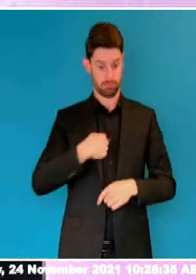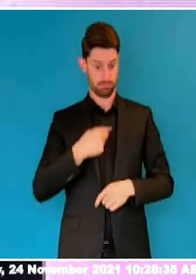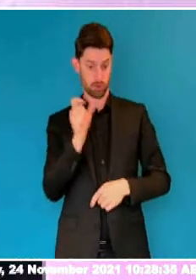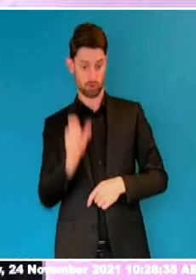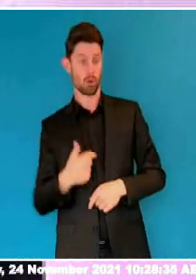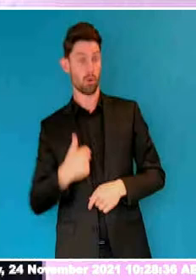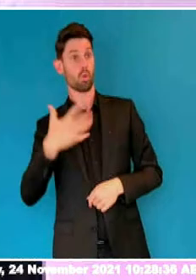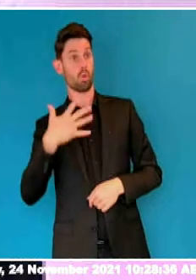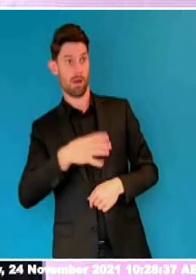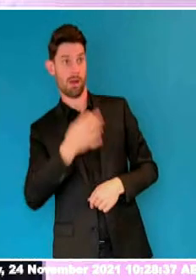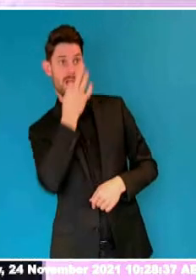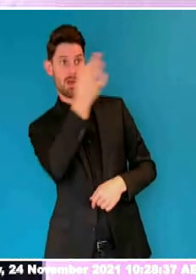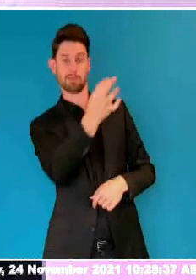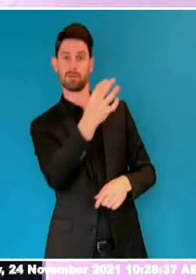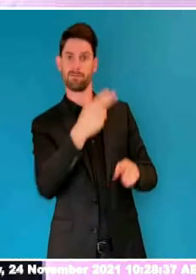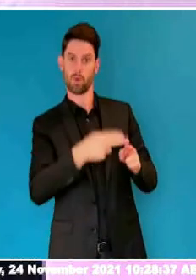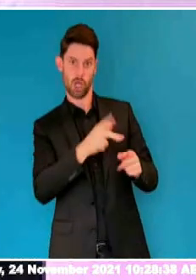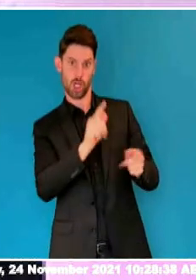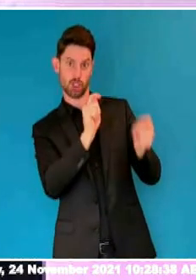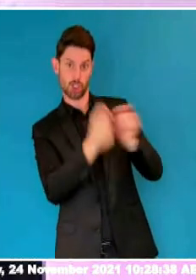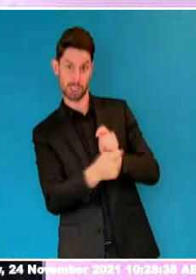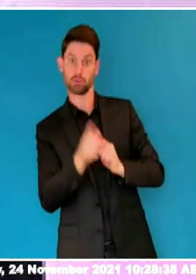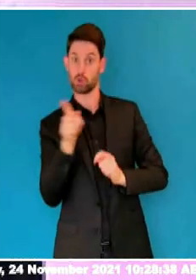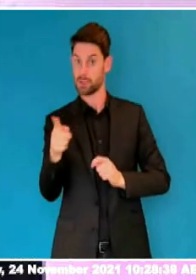understand it from your evidence there are a number of pathways.